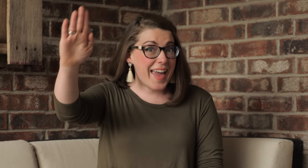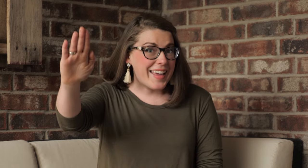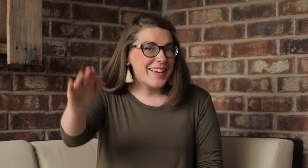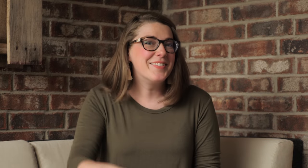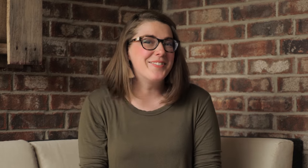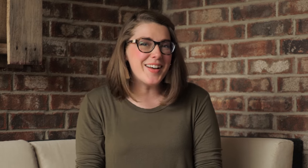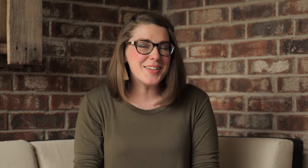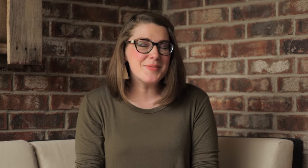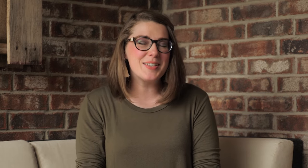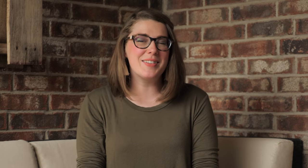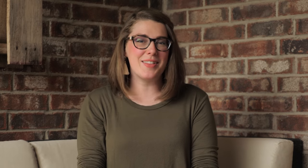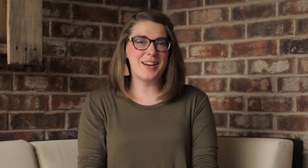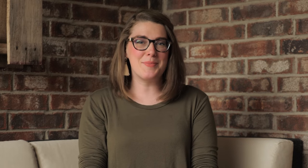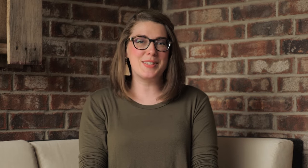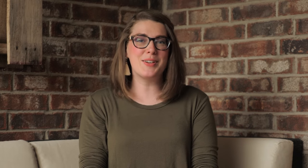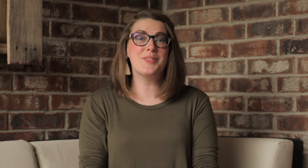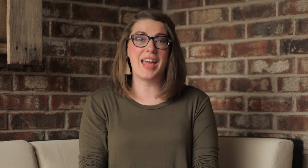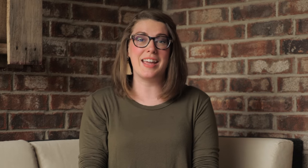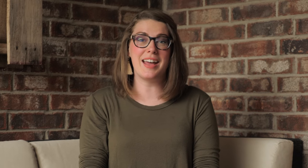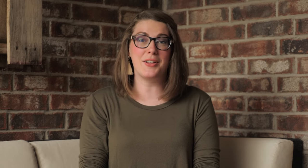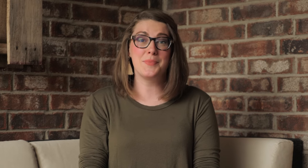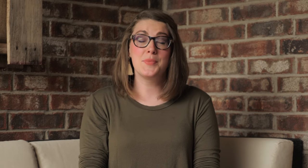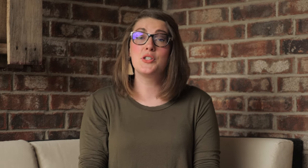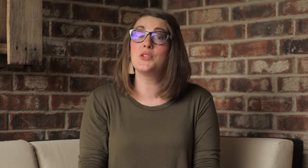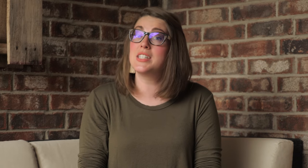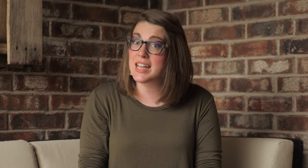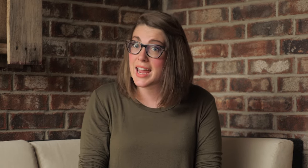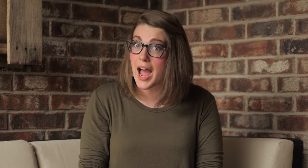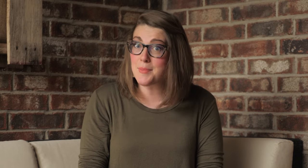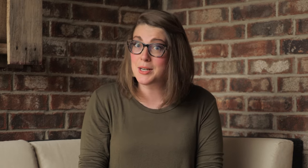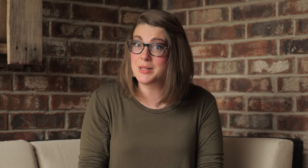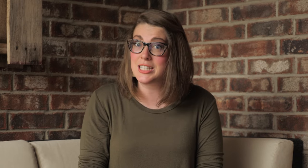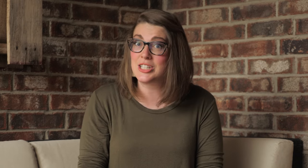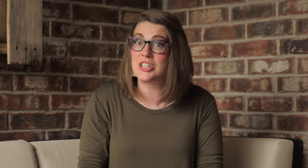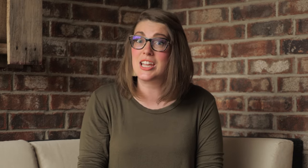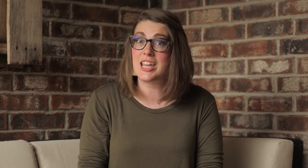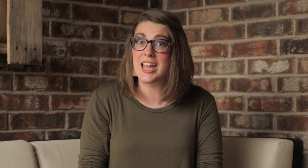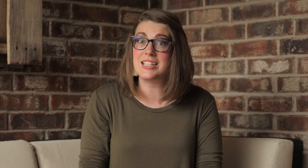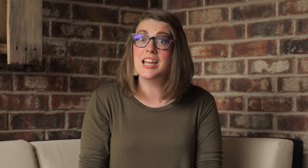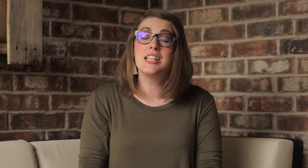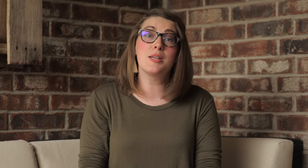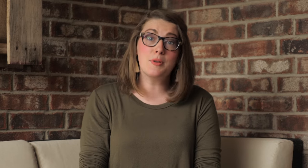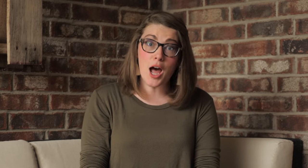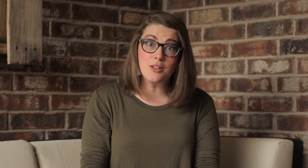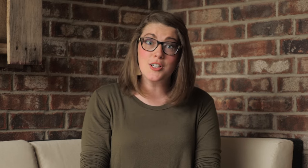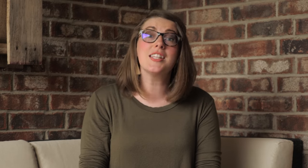Hey welcome to another episode of K&L. So today I'm going to be teaching Kate some colors